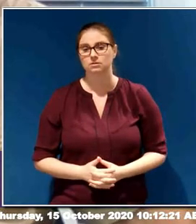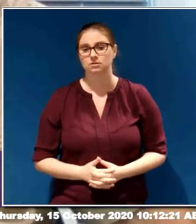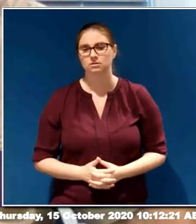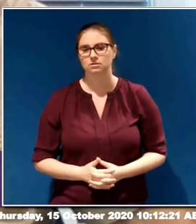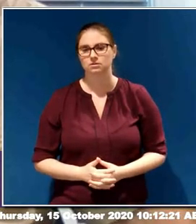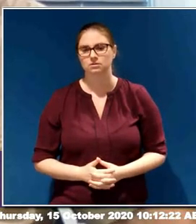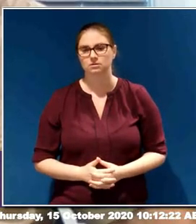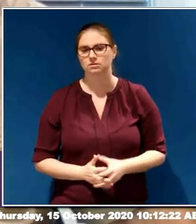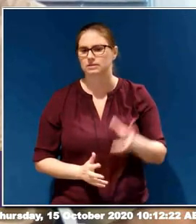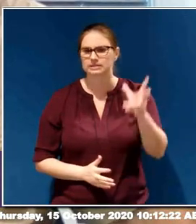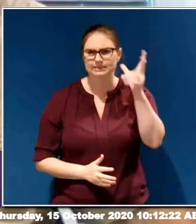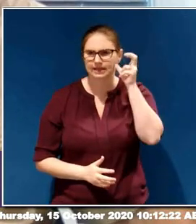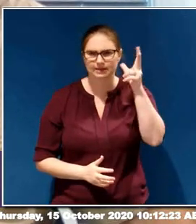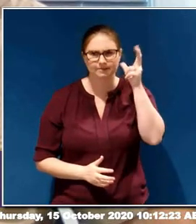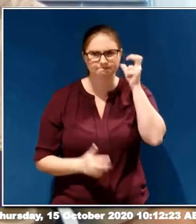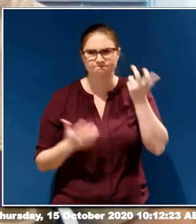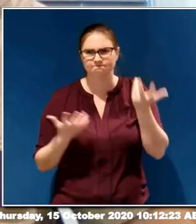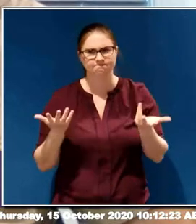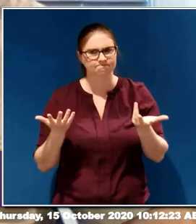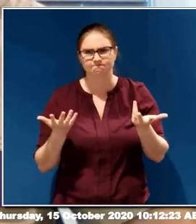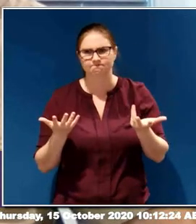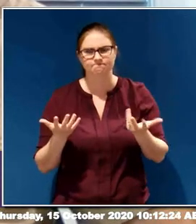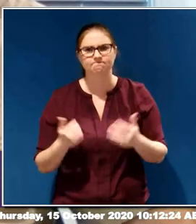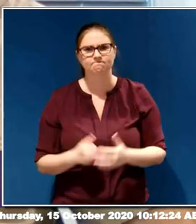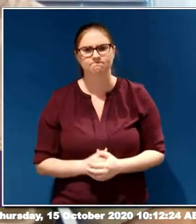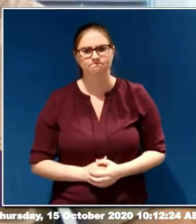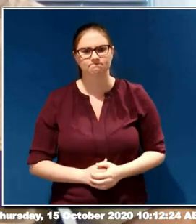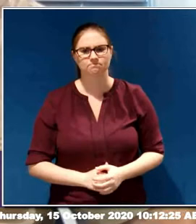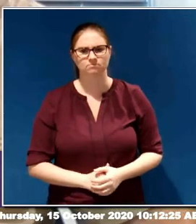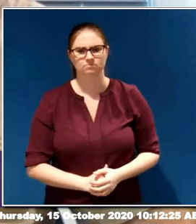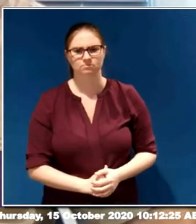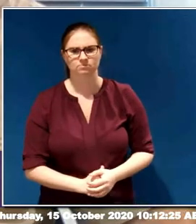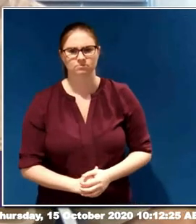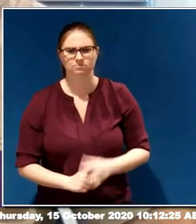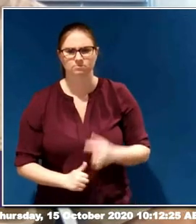I'm sorry, Sharon. I'm going to pause you there because we're having difficulty hearing you.